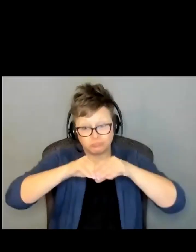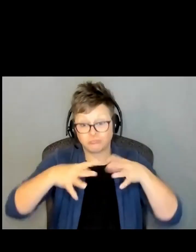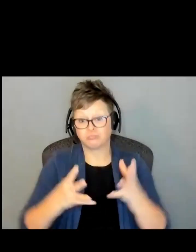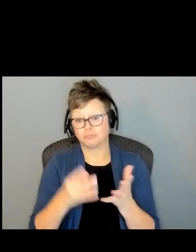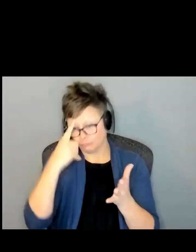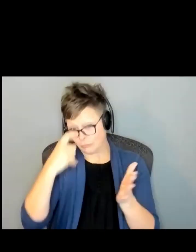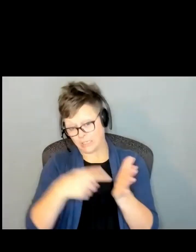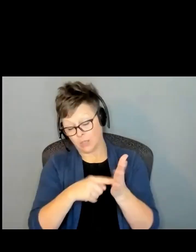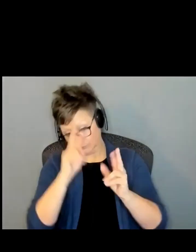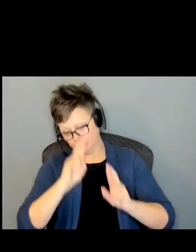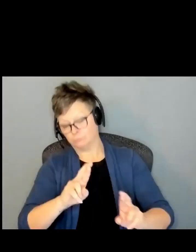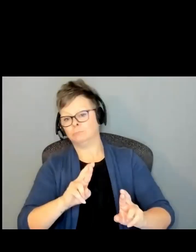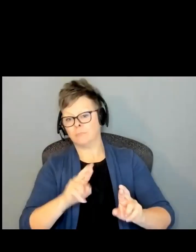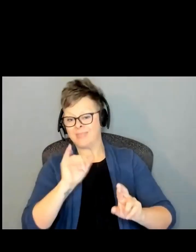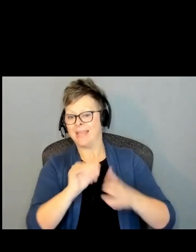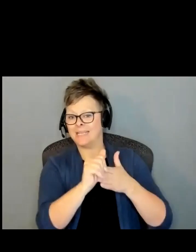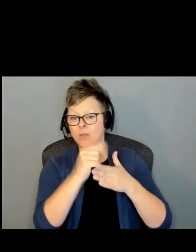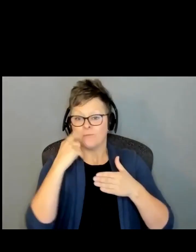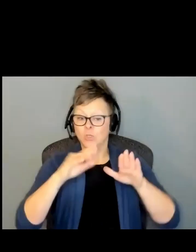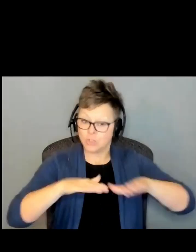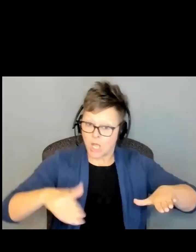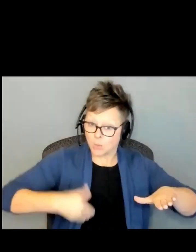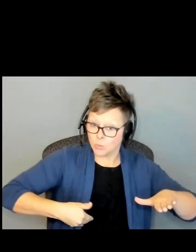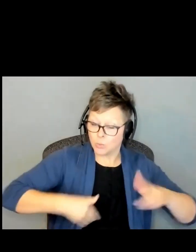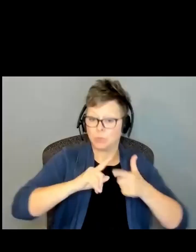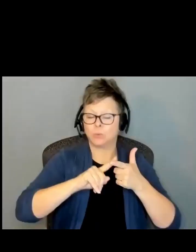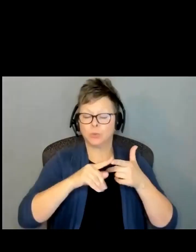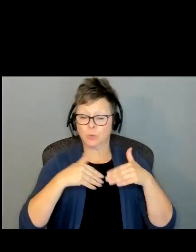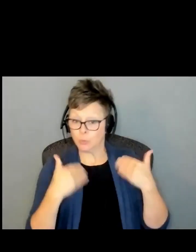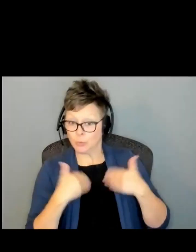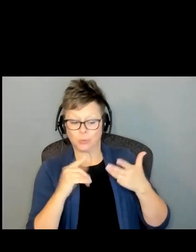in the field of childhood, youth, and young adult disability.